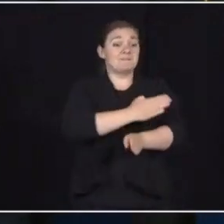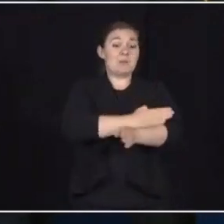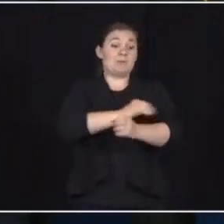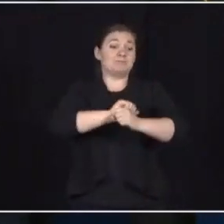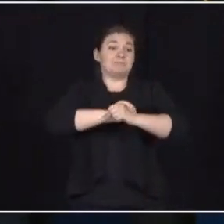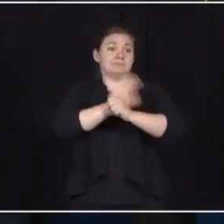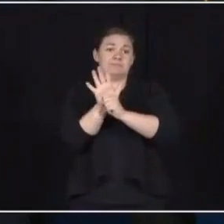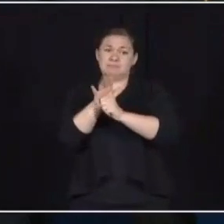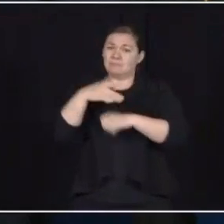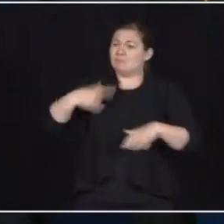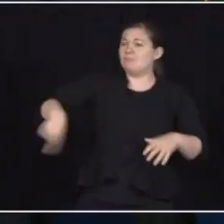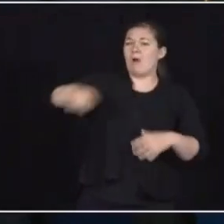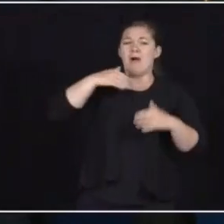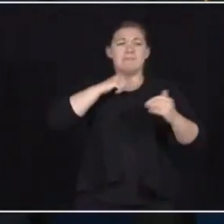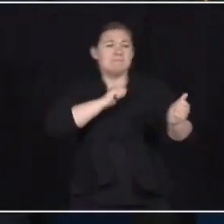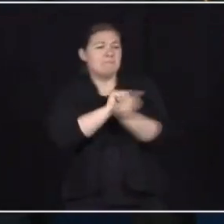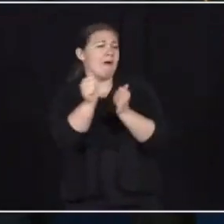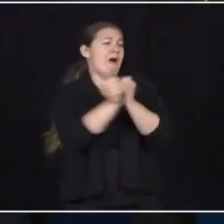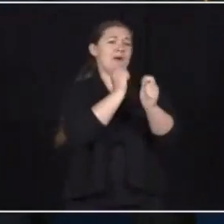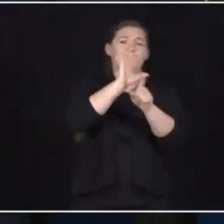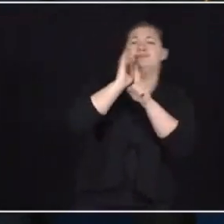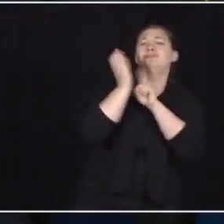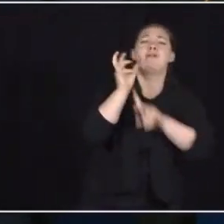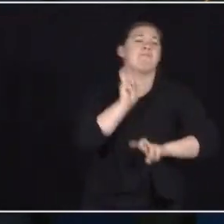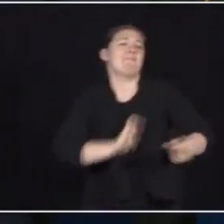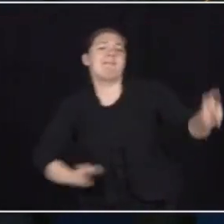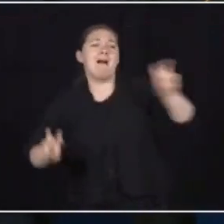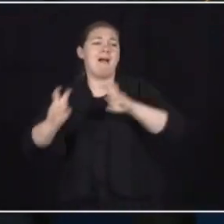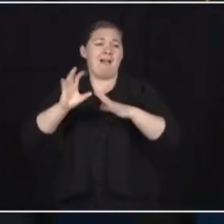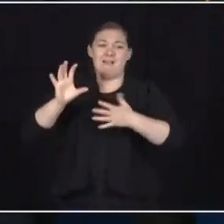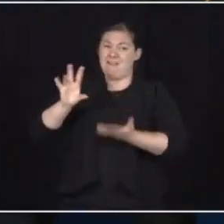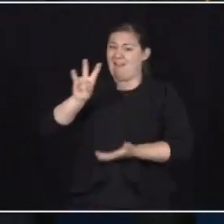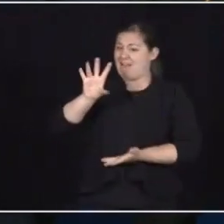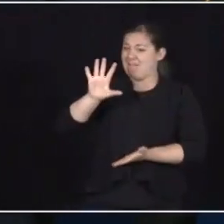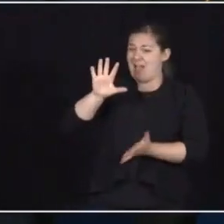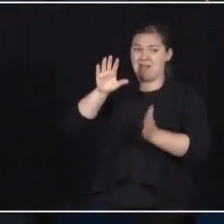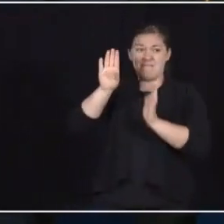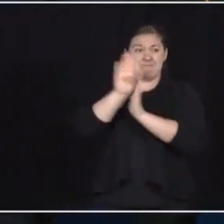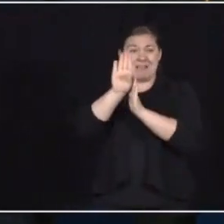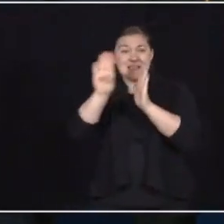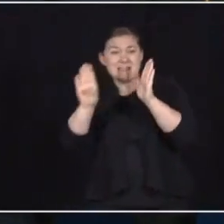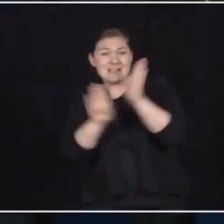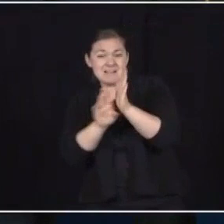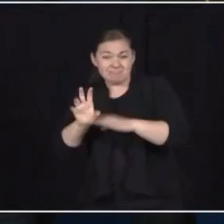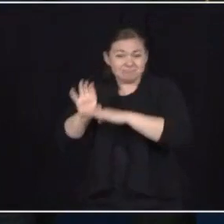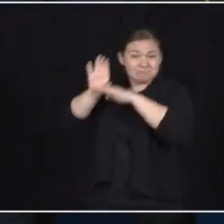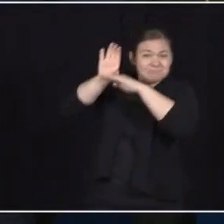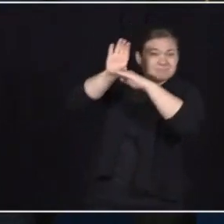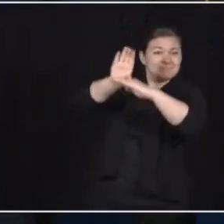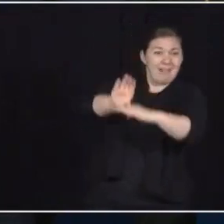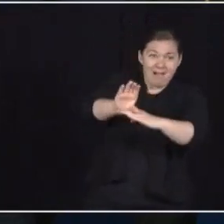Before COVID-19, these industry is filled a spectacular double bottom line. Can shipping more than $75 billion to the provincial economy and enriching our unique